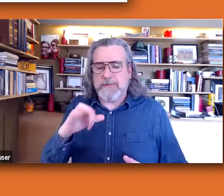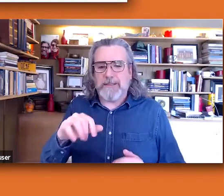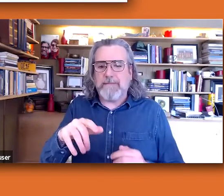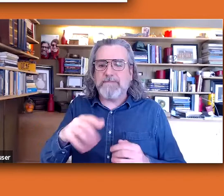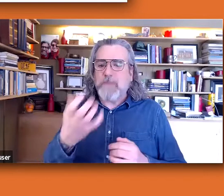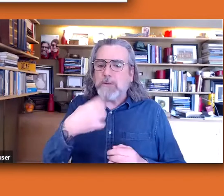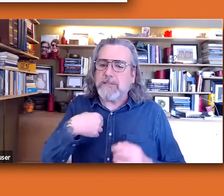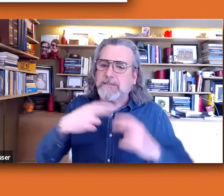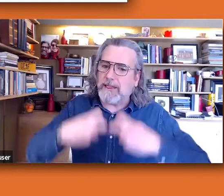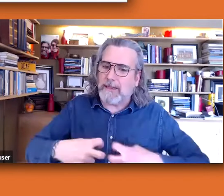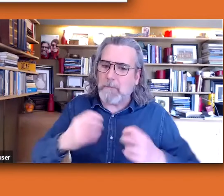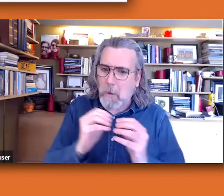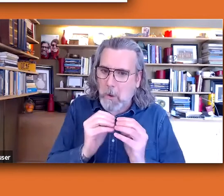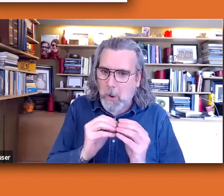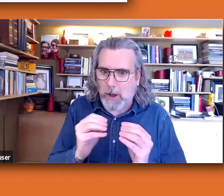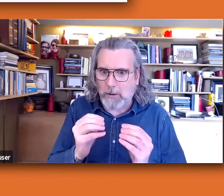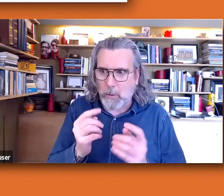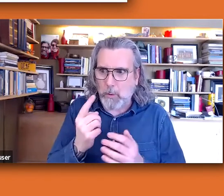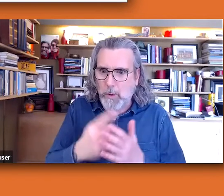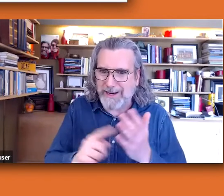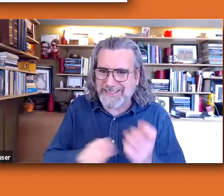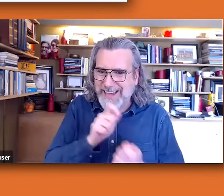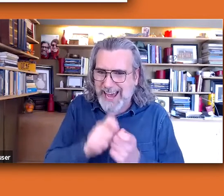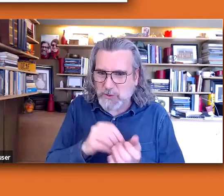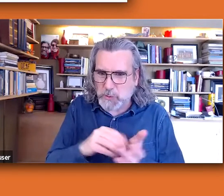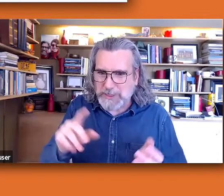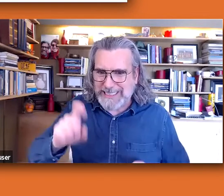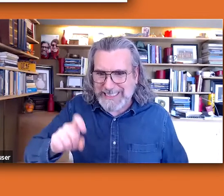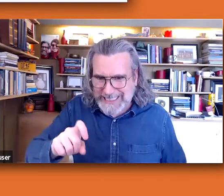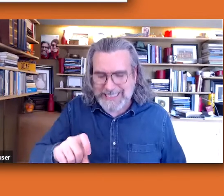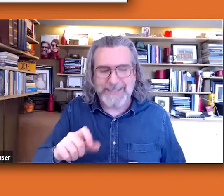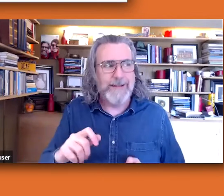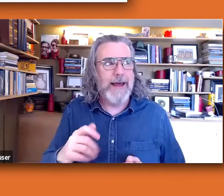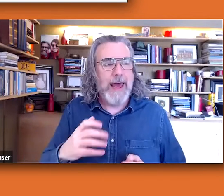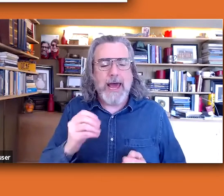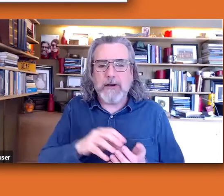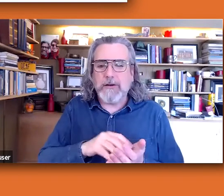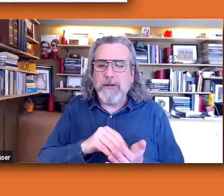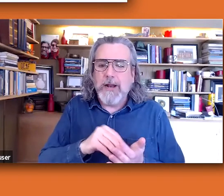And so, I had to figure out what exactly those students needed.